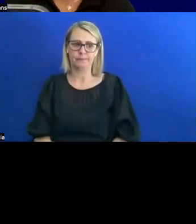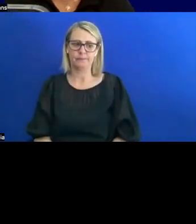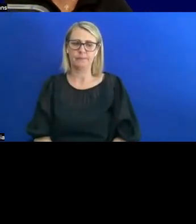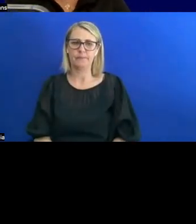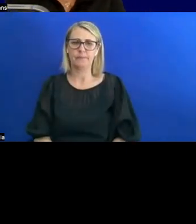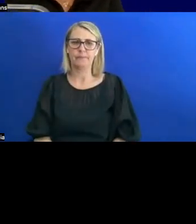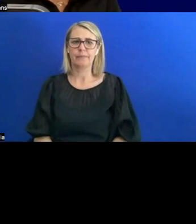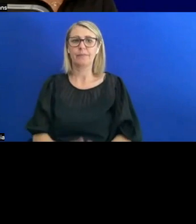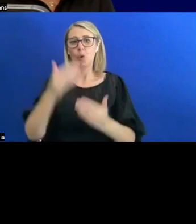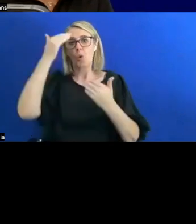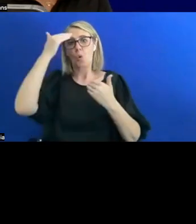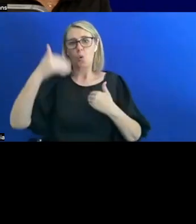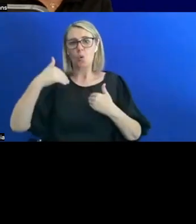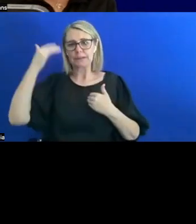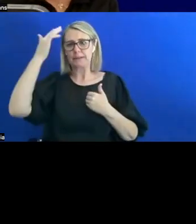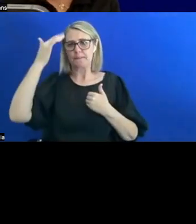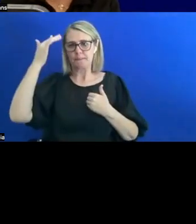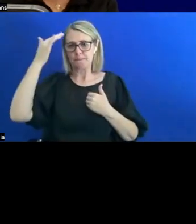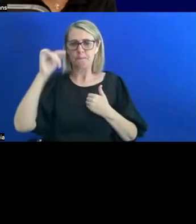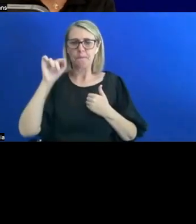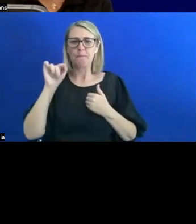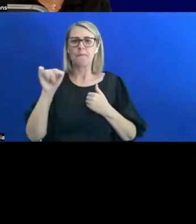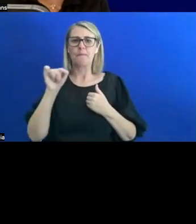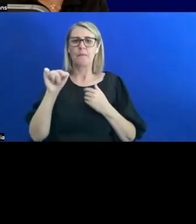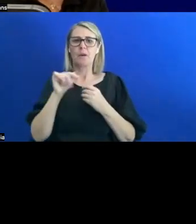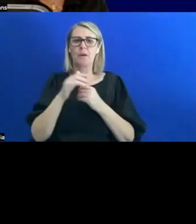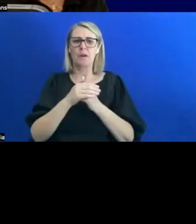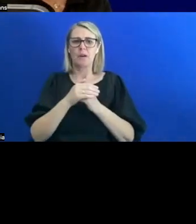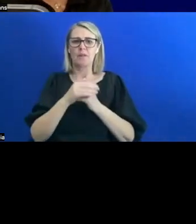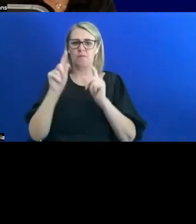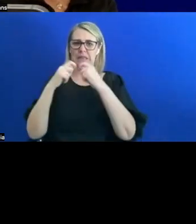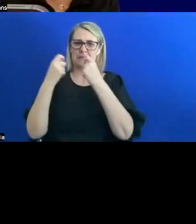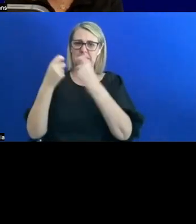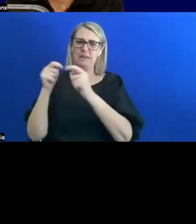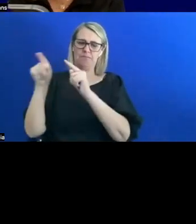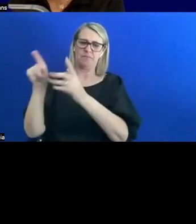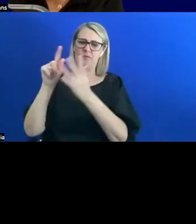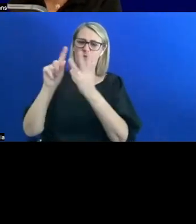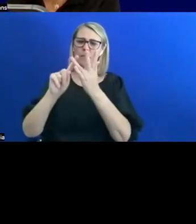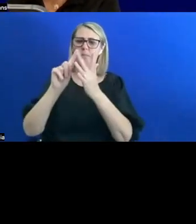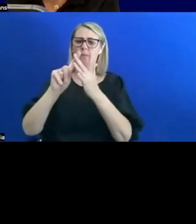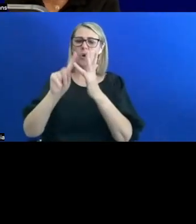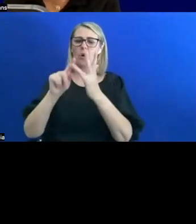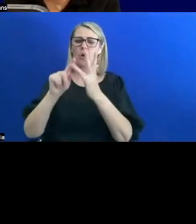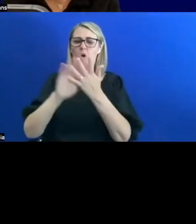Low-Incidence Coaching Team from Ohio have written that good levels of interoceptive awareness